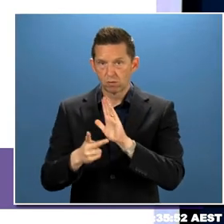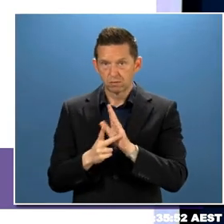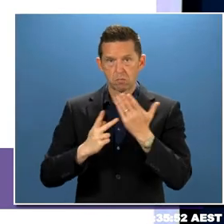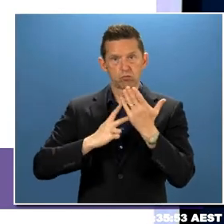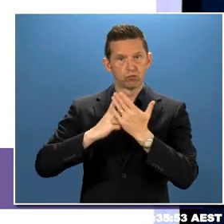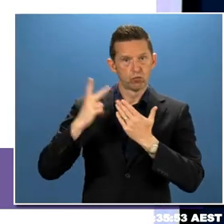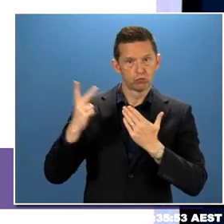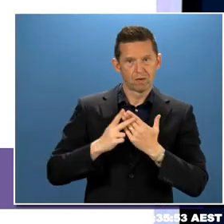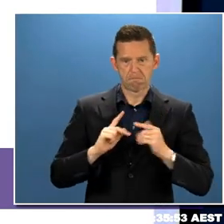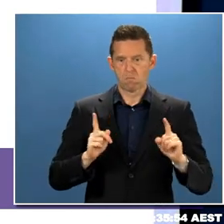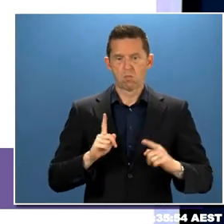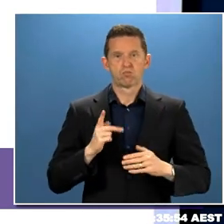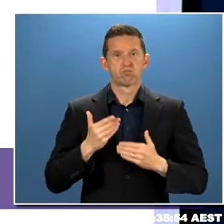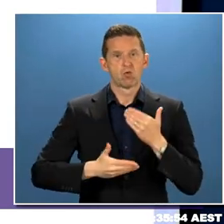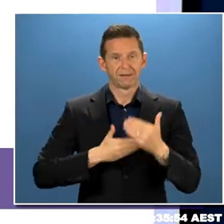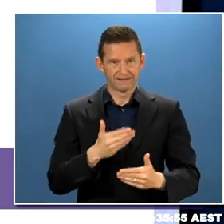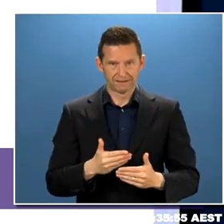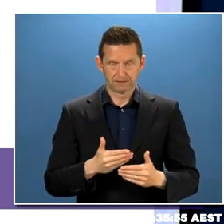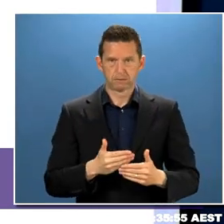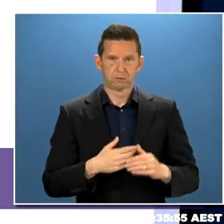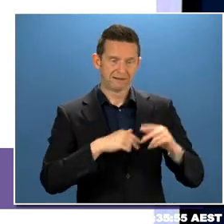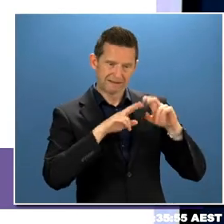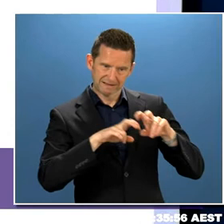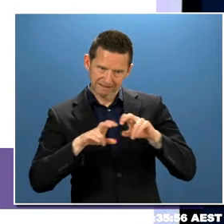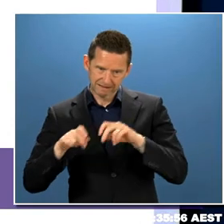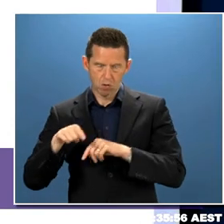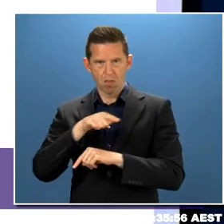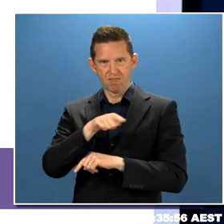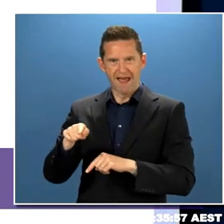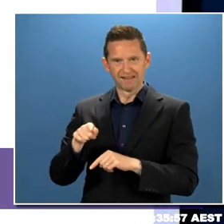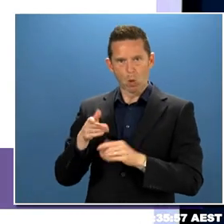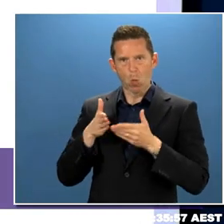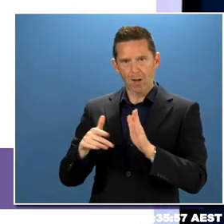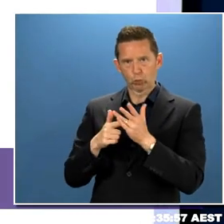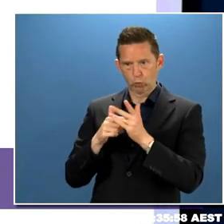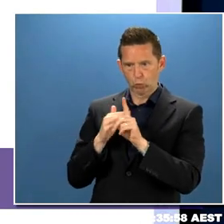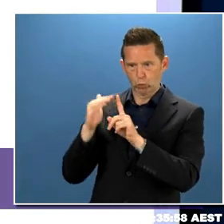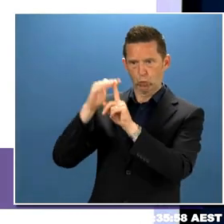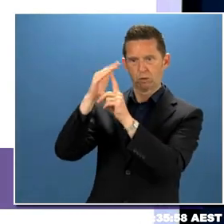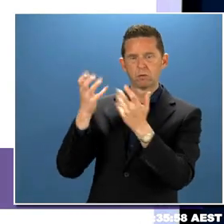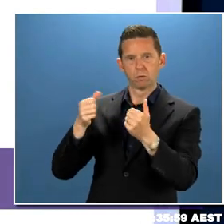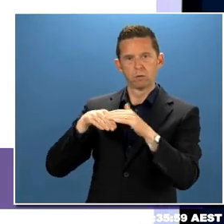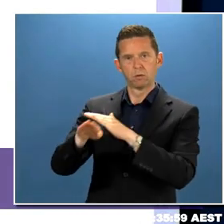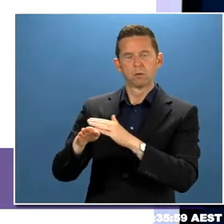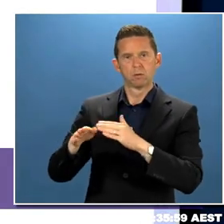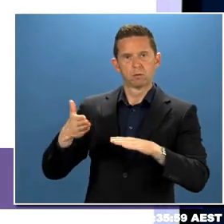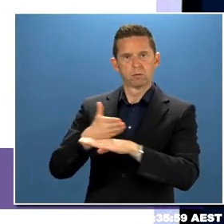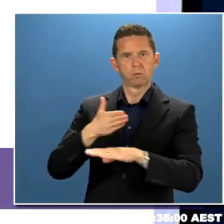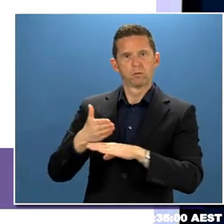processes relevant to the pathways and barriers to open employment for people with disability.